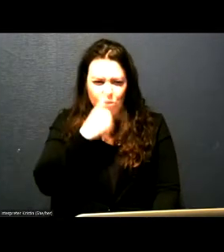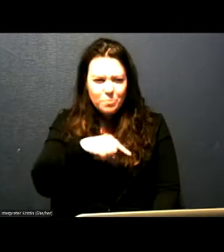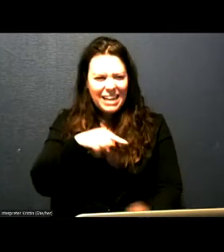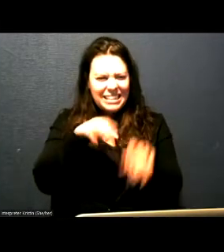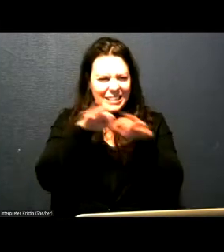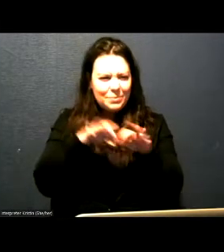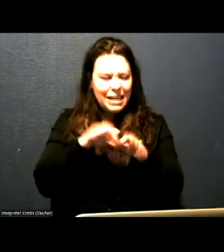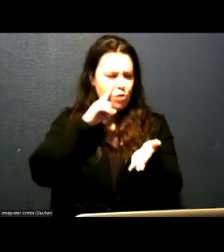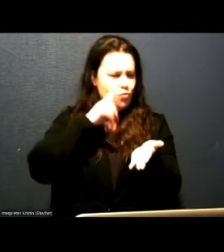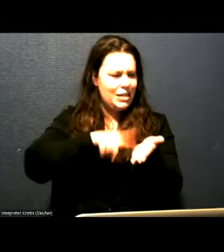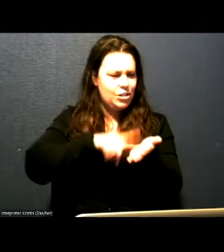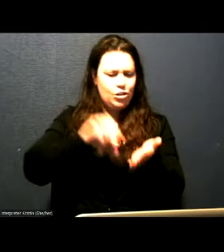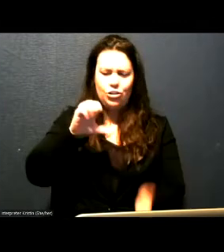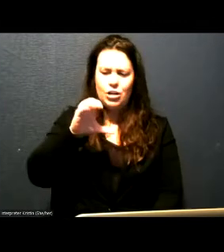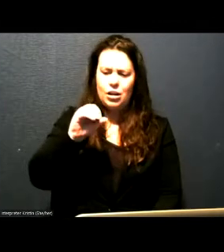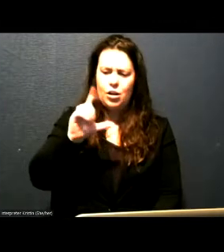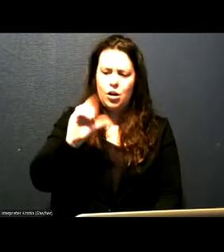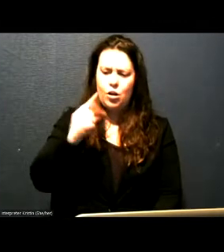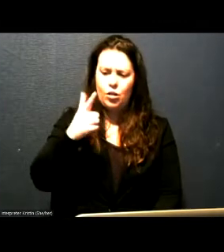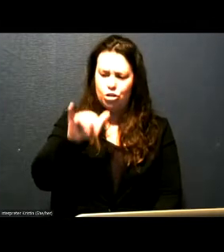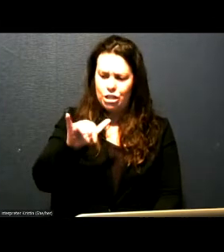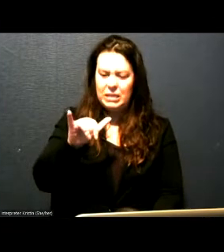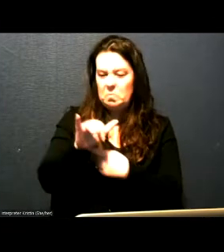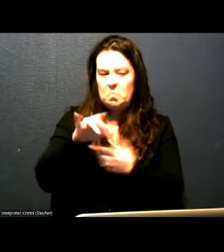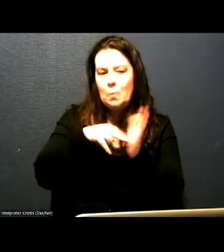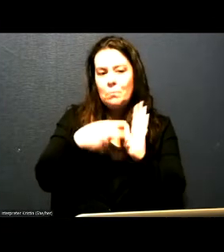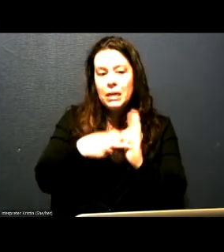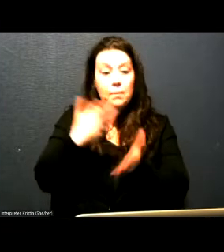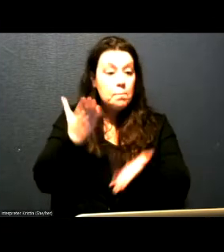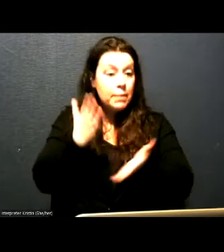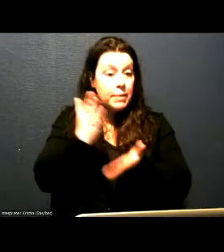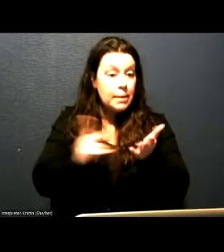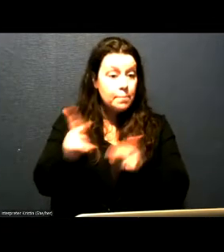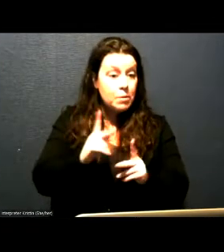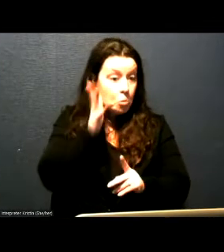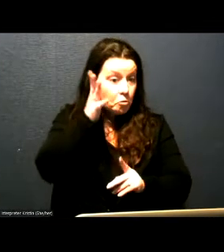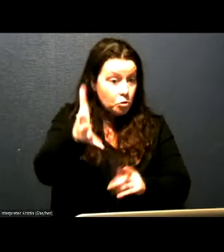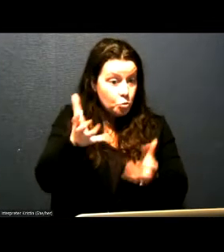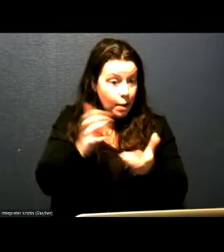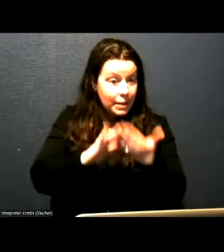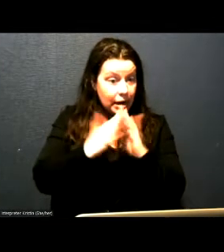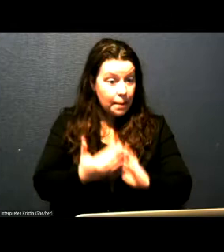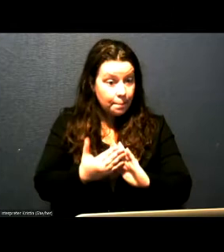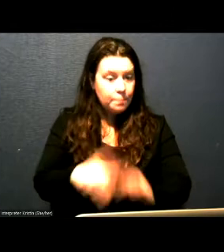a little bit? That might be a new career for some people. >>Autumn-Lynn: Sure. It's really, at its heart